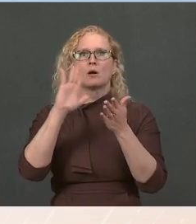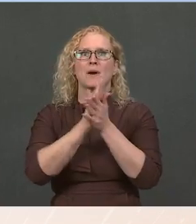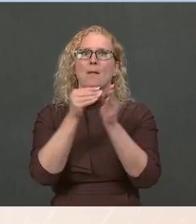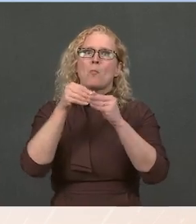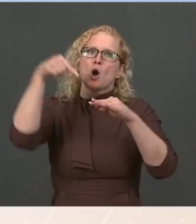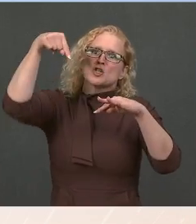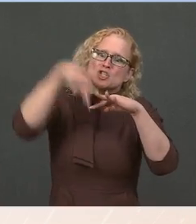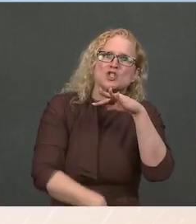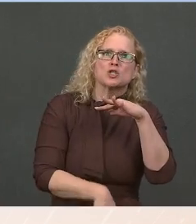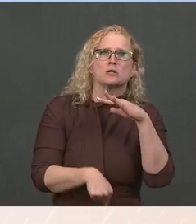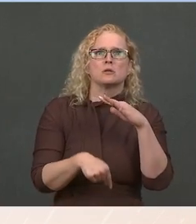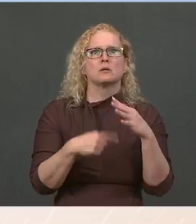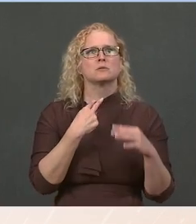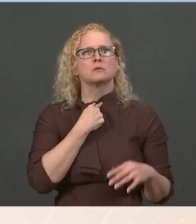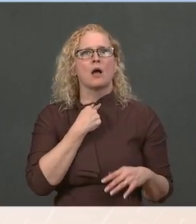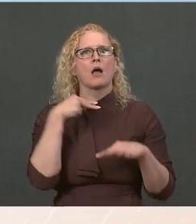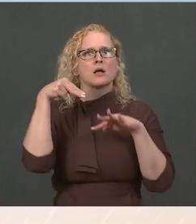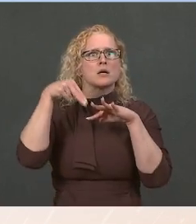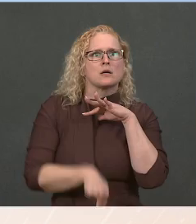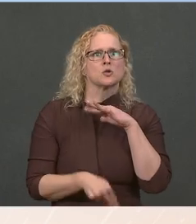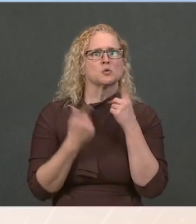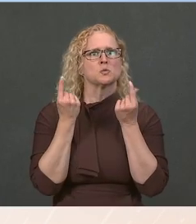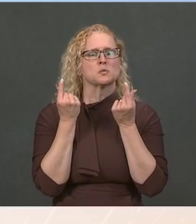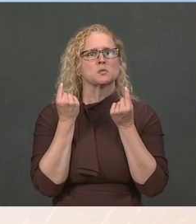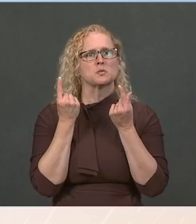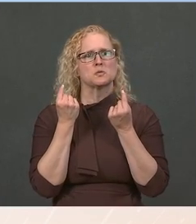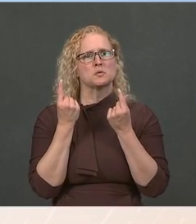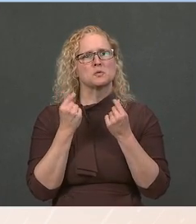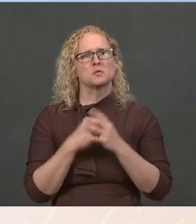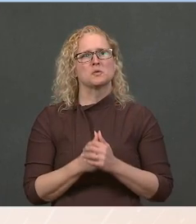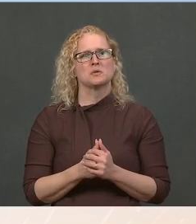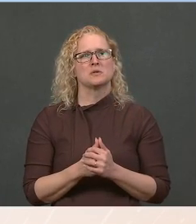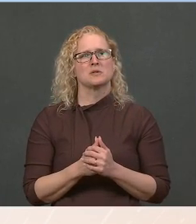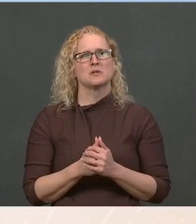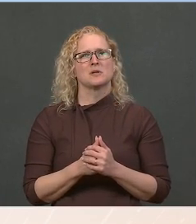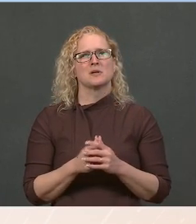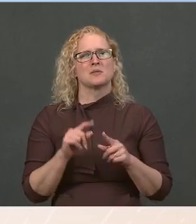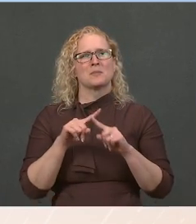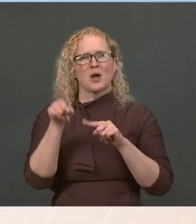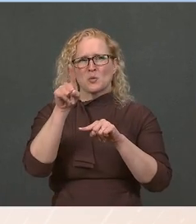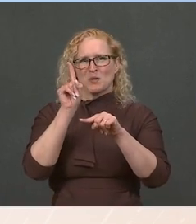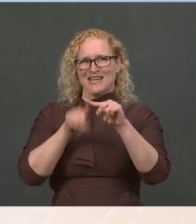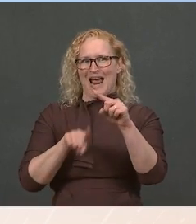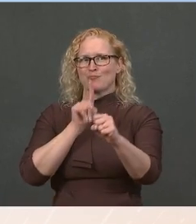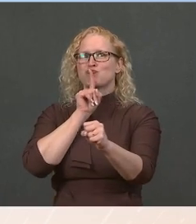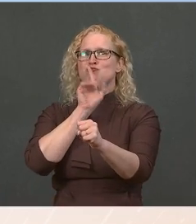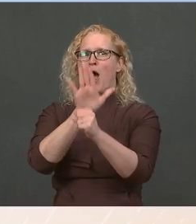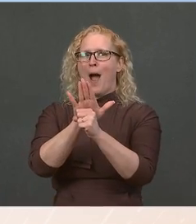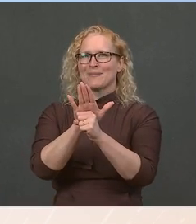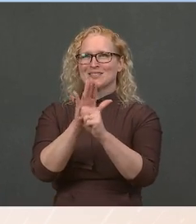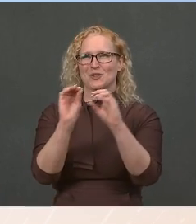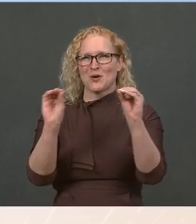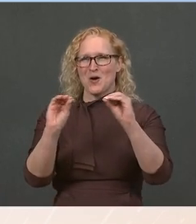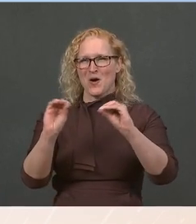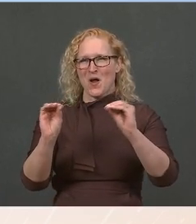like you were referring to, but that's hard to guarantee. So, can you give assurances right here